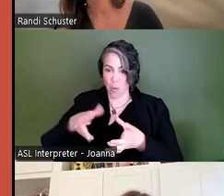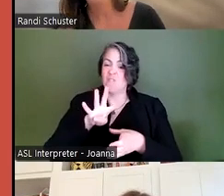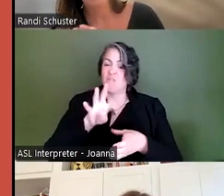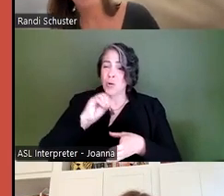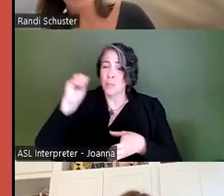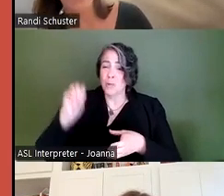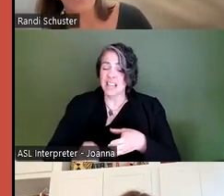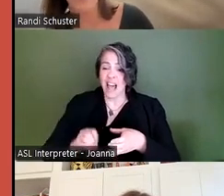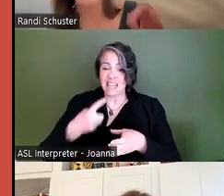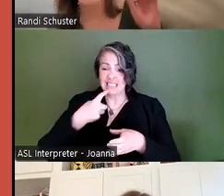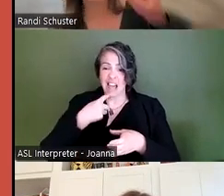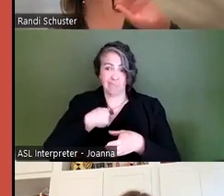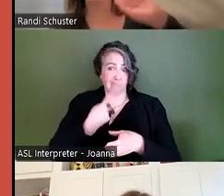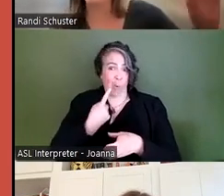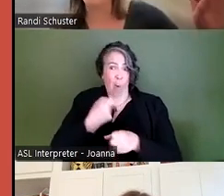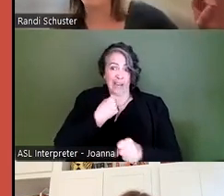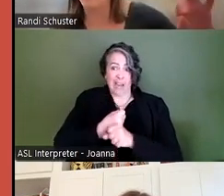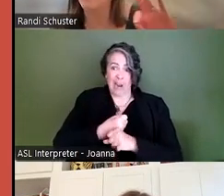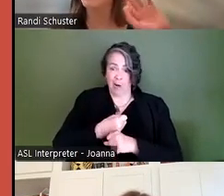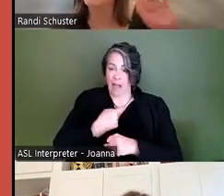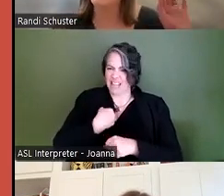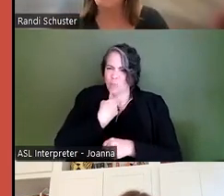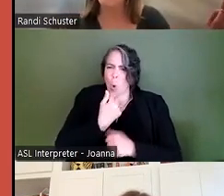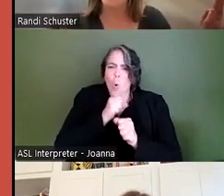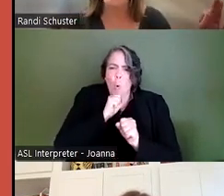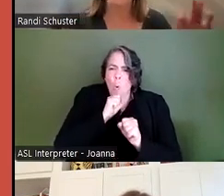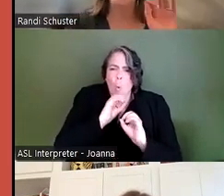really underscoring the fact, and this was so simple, this was such a simple strategy. And